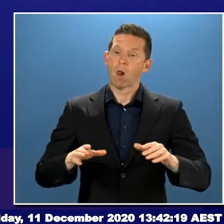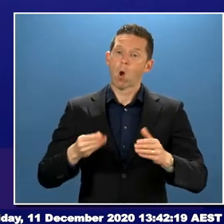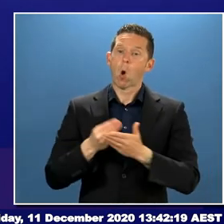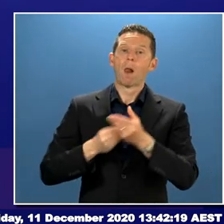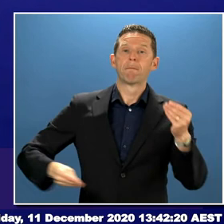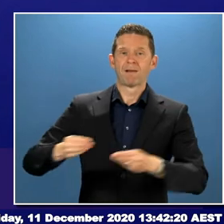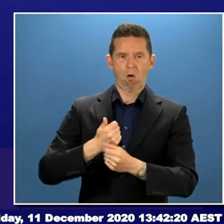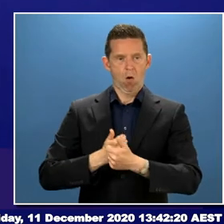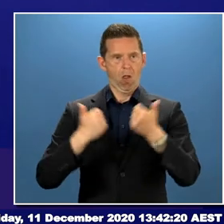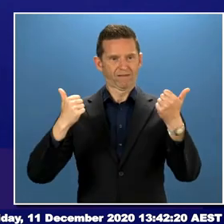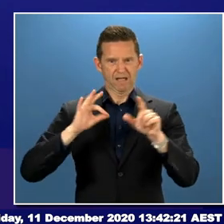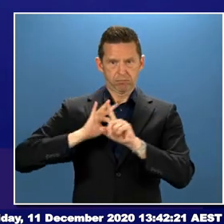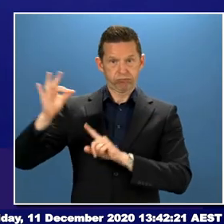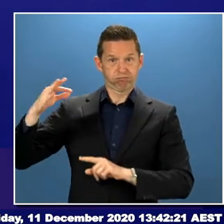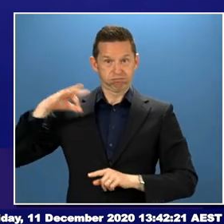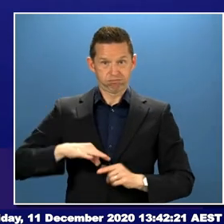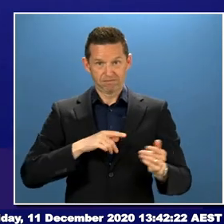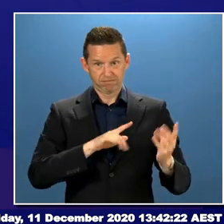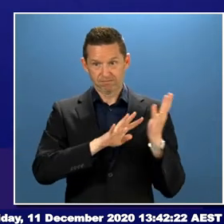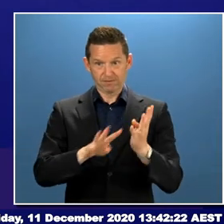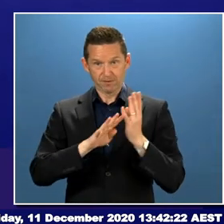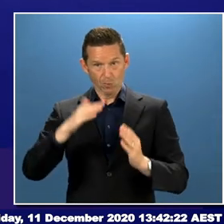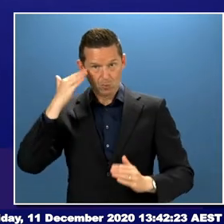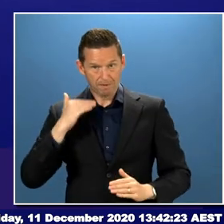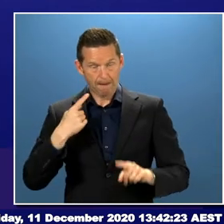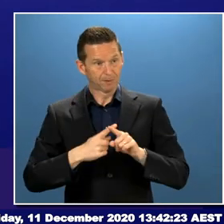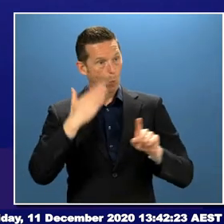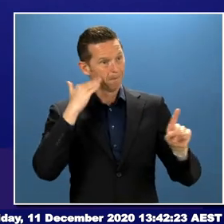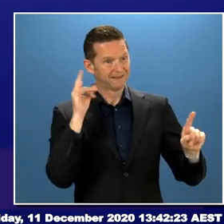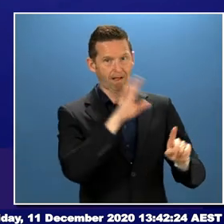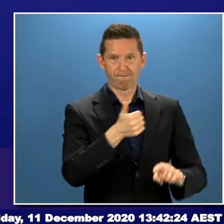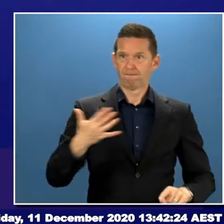society and, of course, women themselves --- and before I am assailed by my